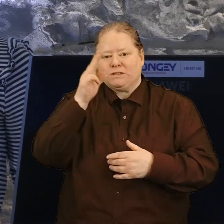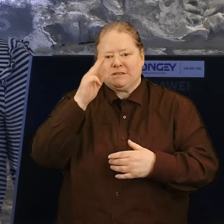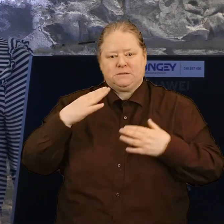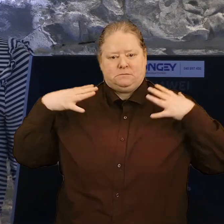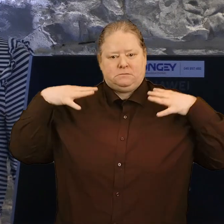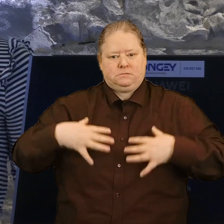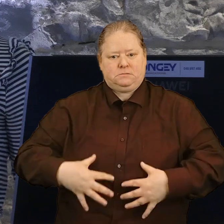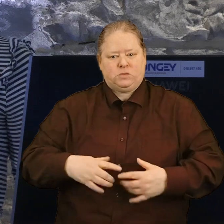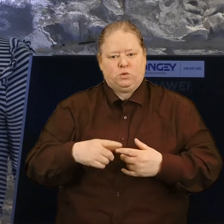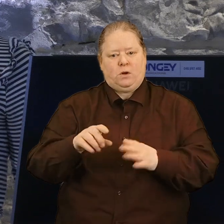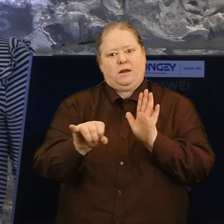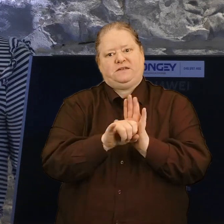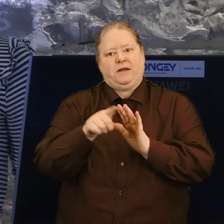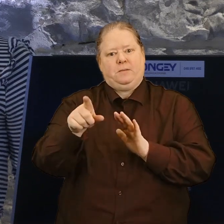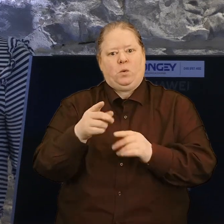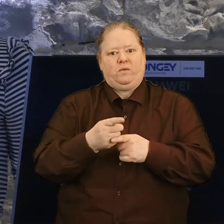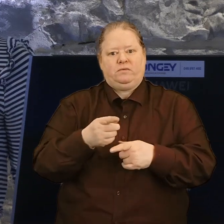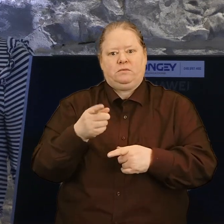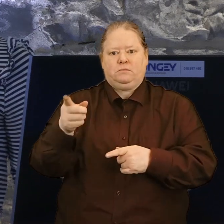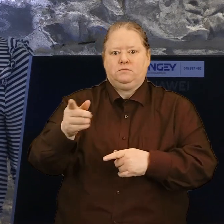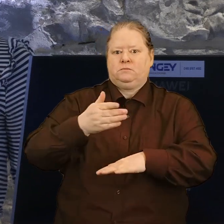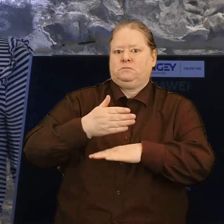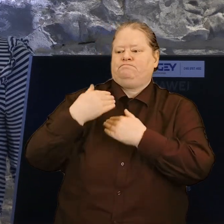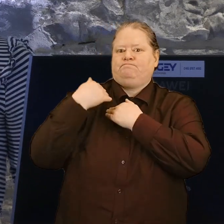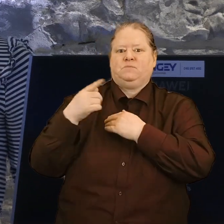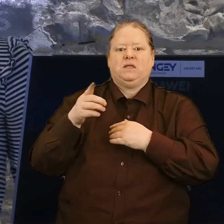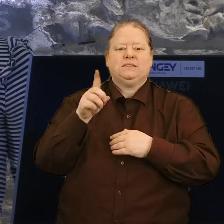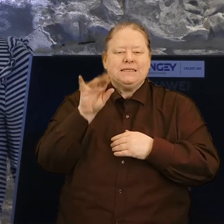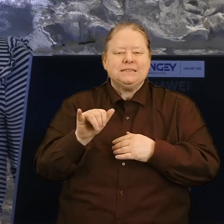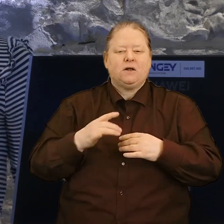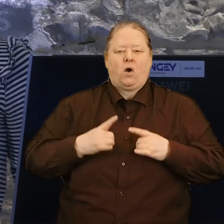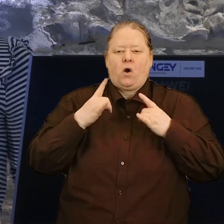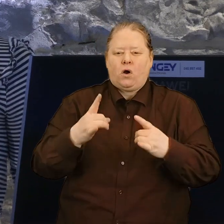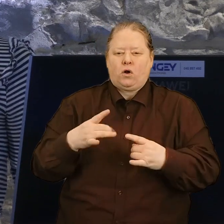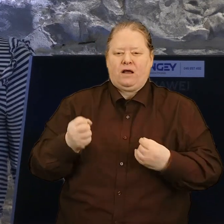serving to identify him with an office he held with so much dignity and honour, tends by the size and disposition of its